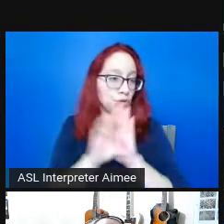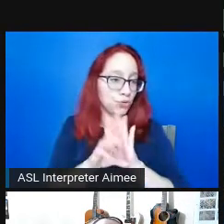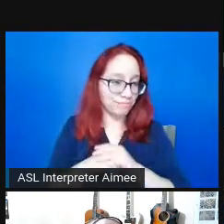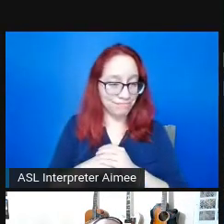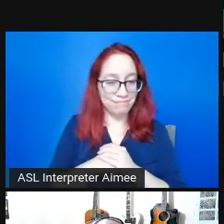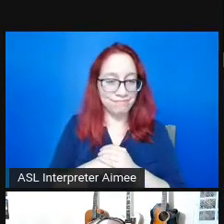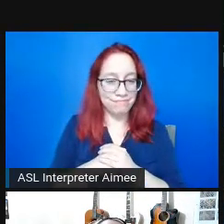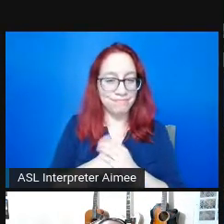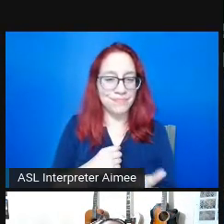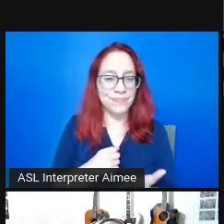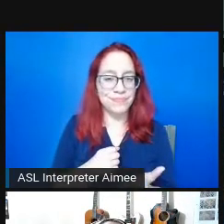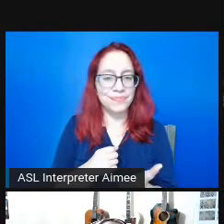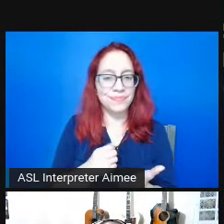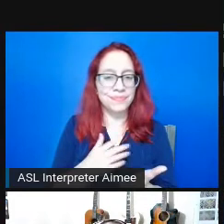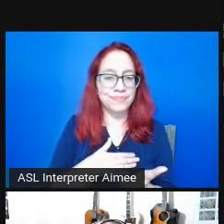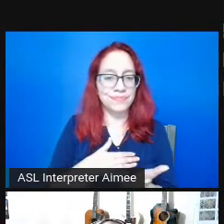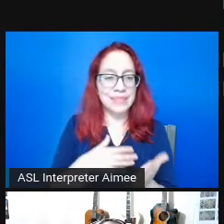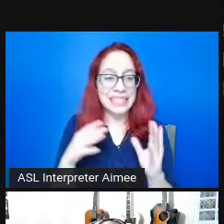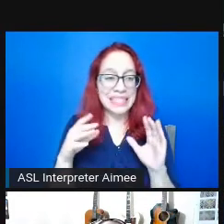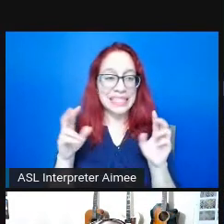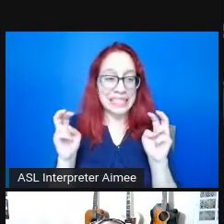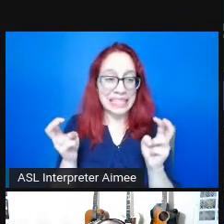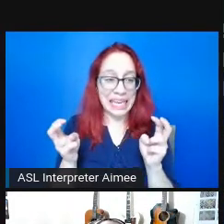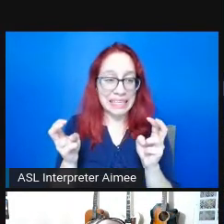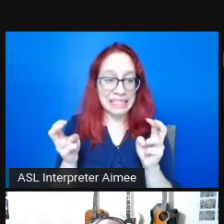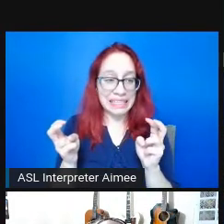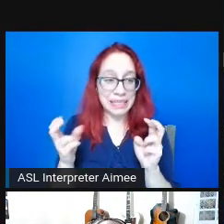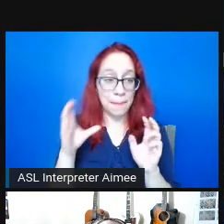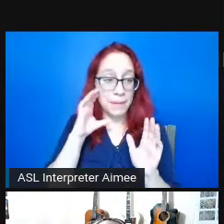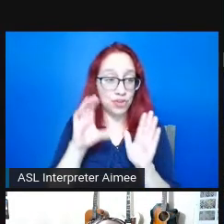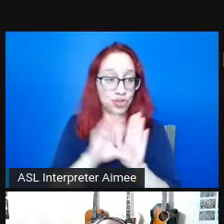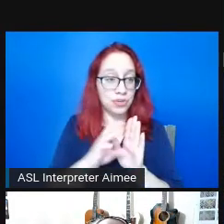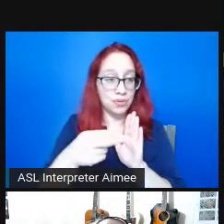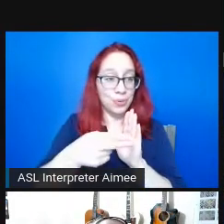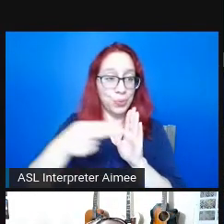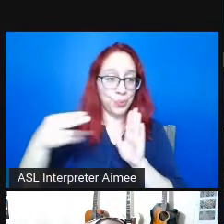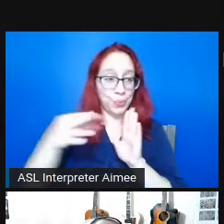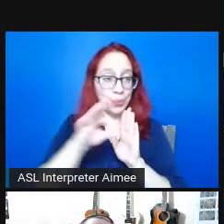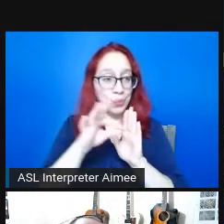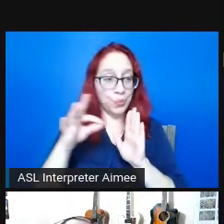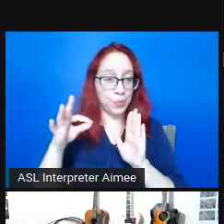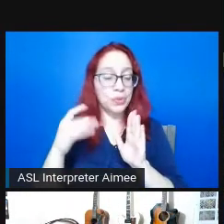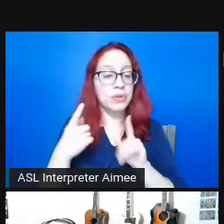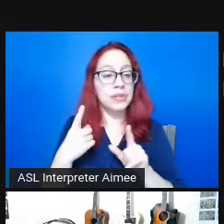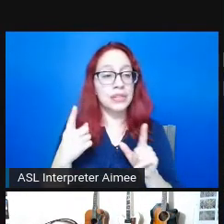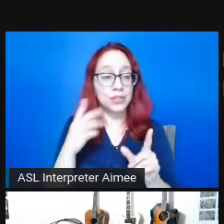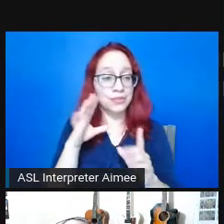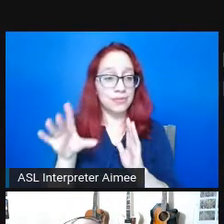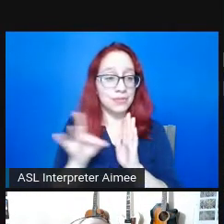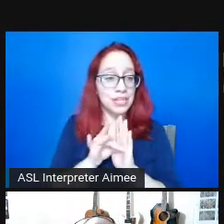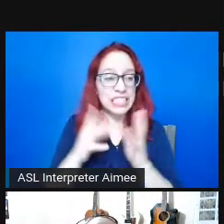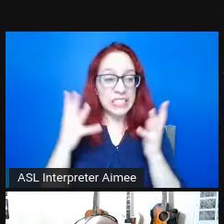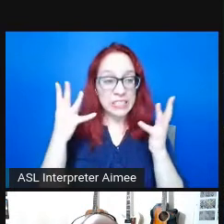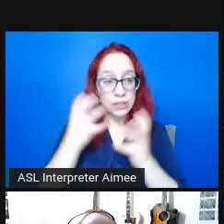Once again I've got text directly on the image, but I've specifically chosen a darker image here.